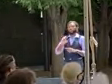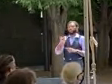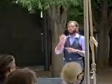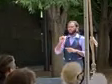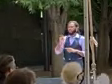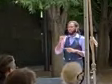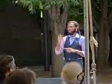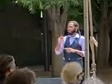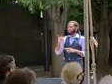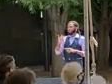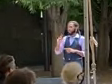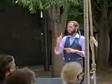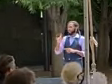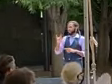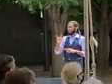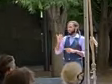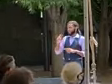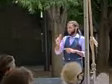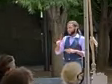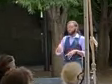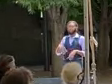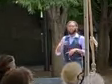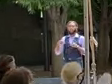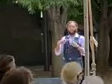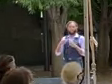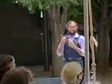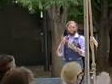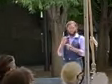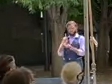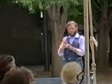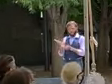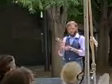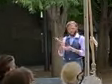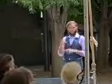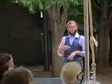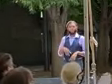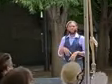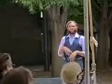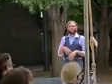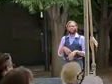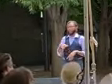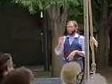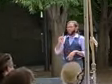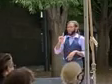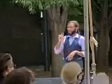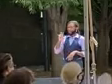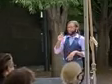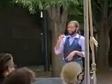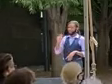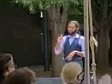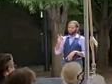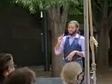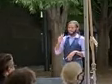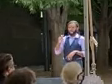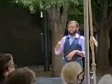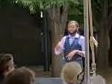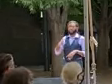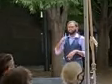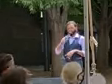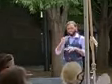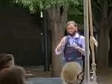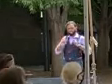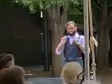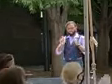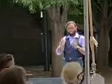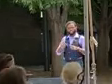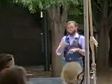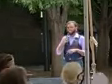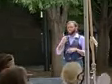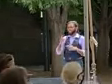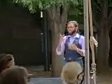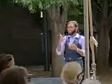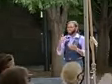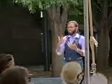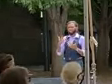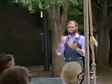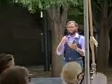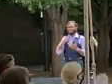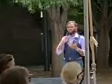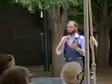When Ifirst met these two guys, I thought, "They're so courageous, they get around so easily with their disabilities."